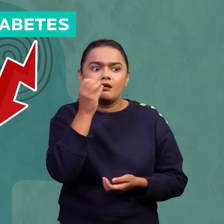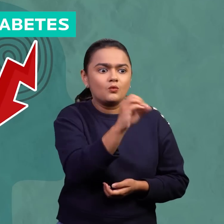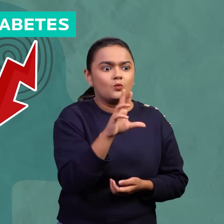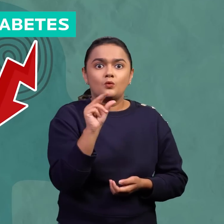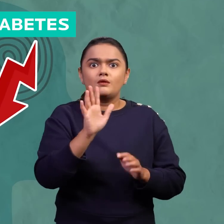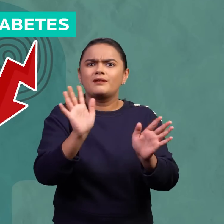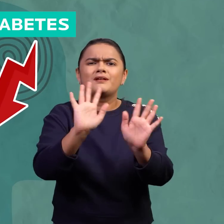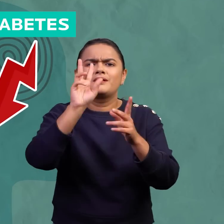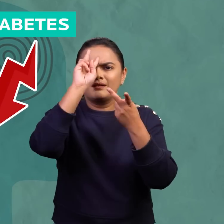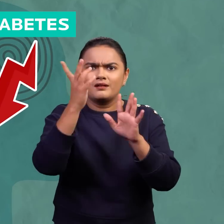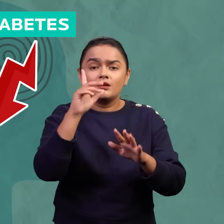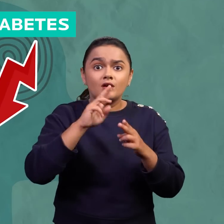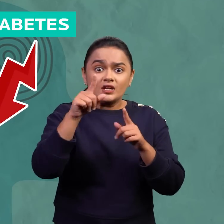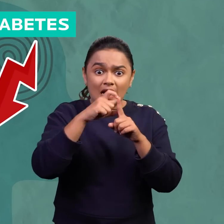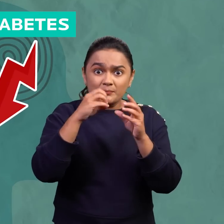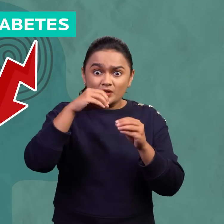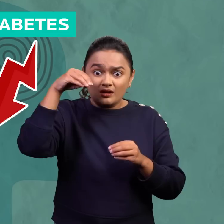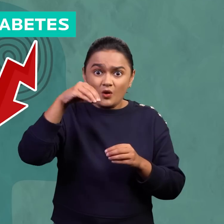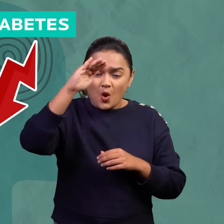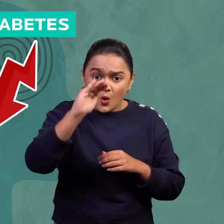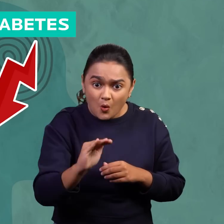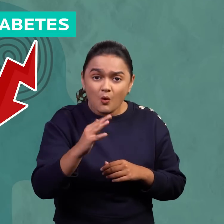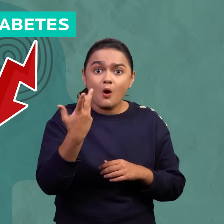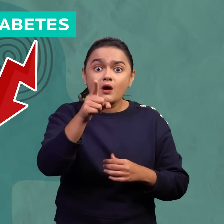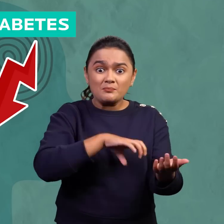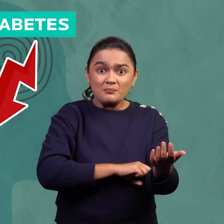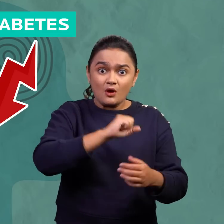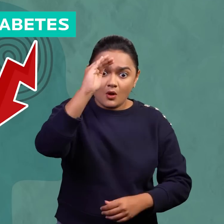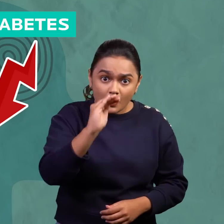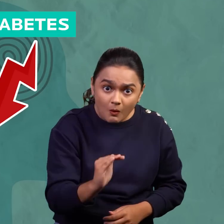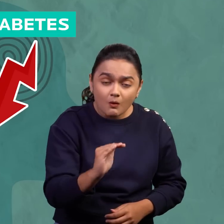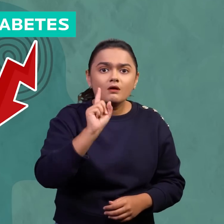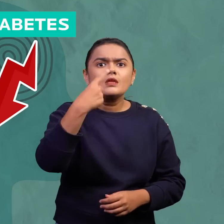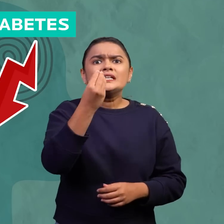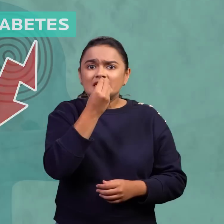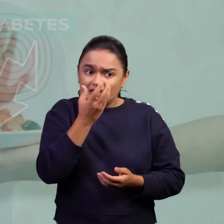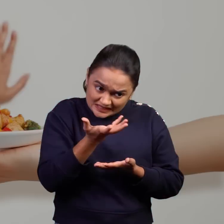No! If blood sugar drops or blood pressure drops too low, you need to give the person food.